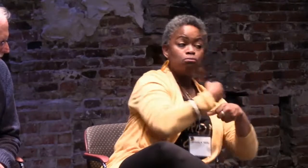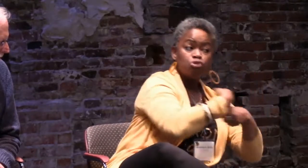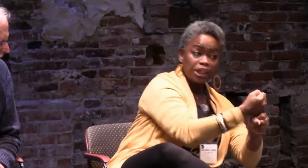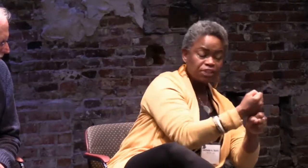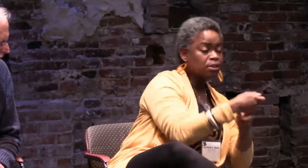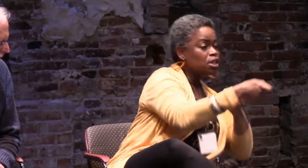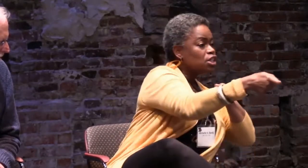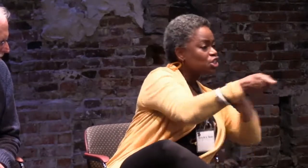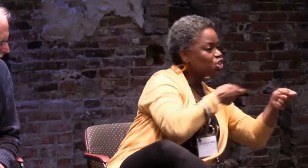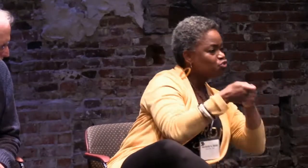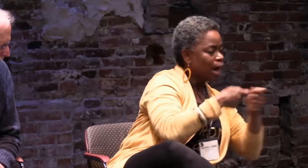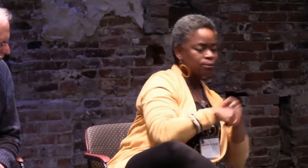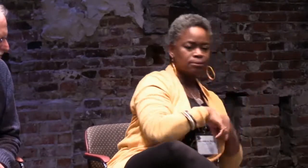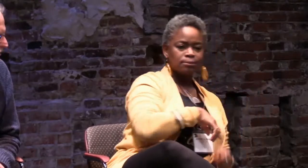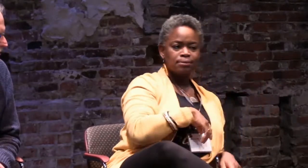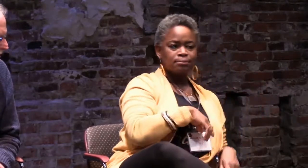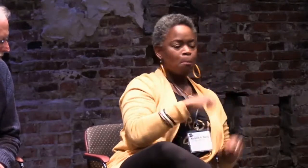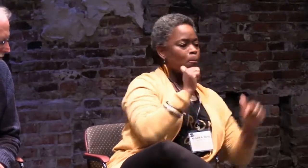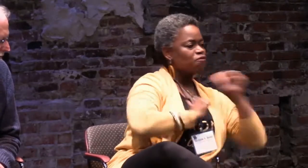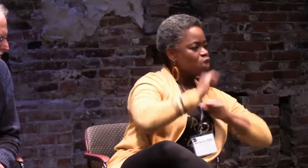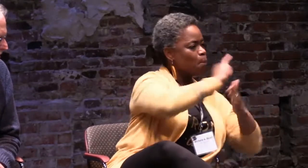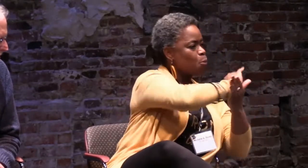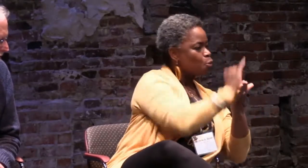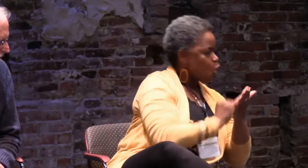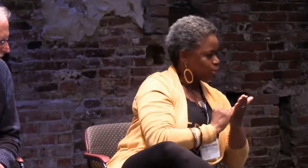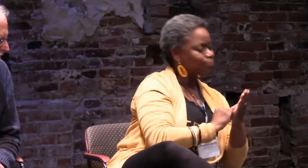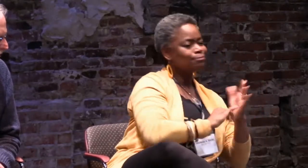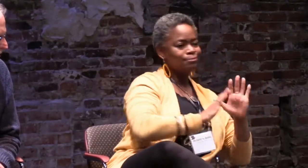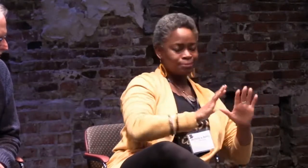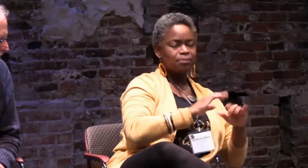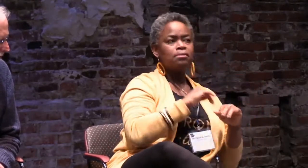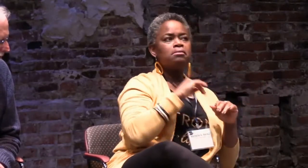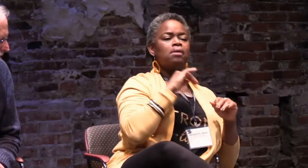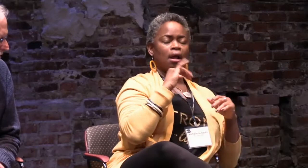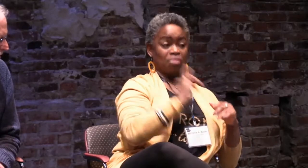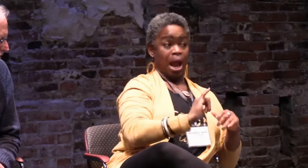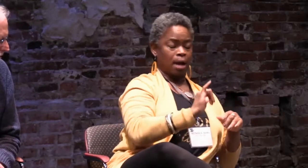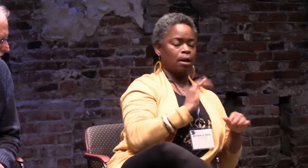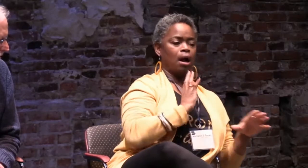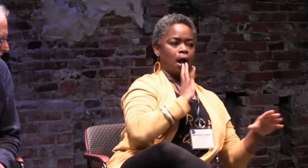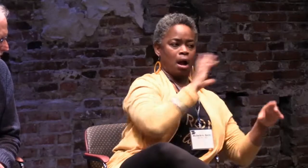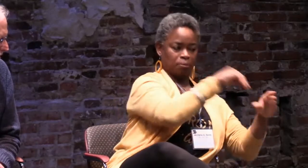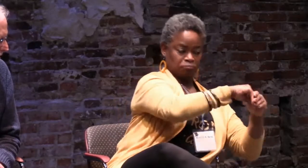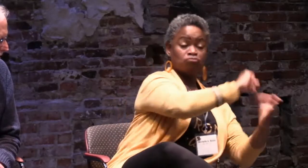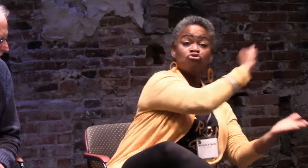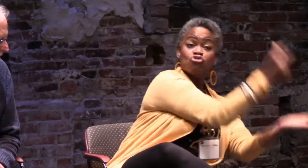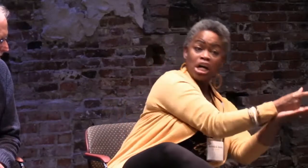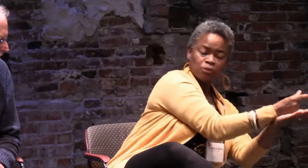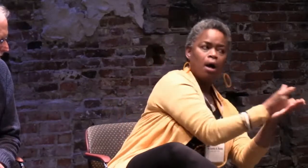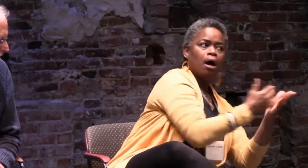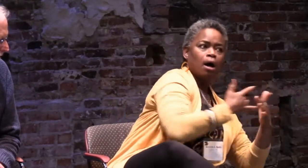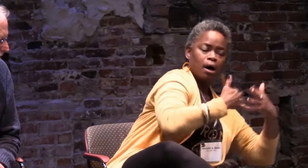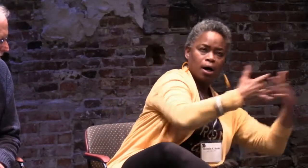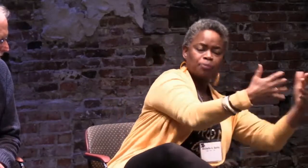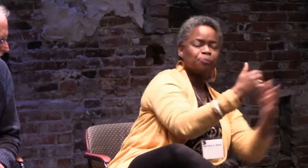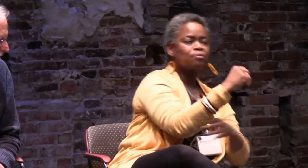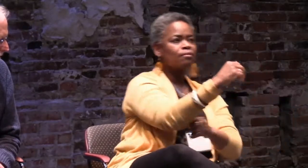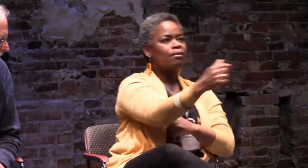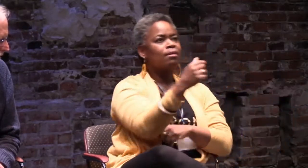if I opened myself up to the other aspects of art creation, producing, directing, what have you,